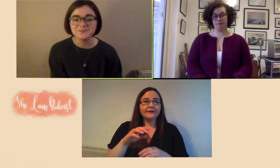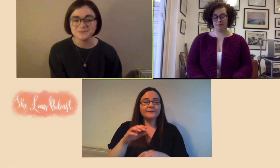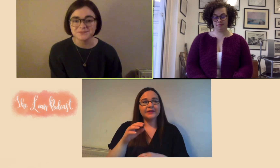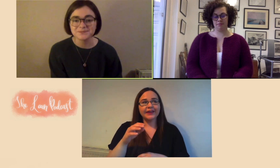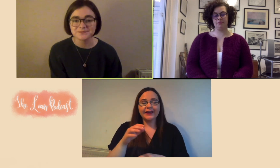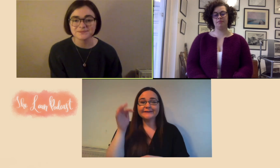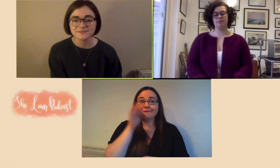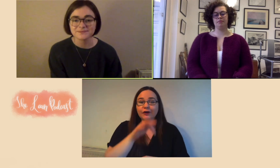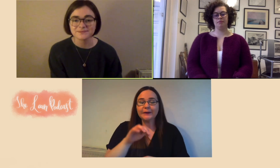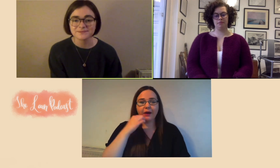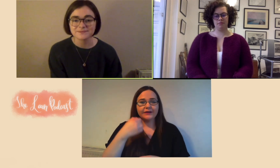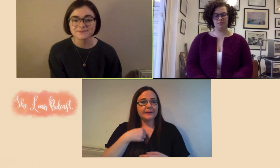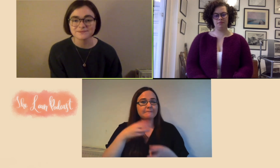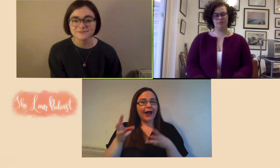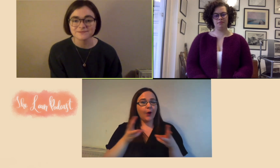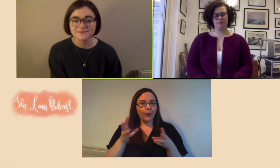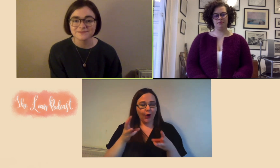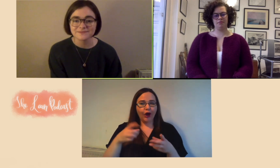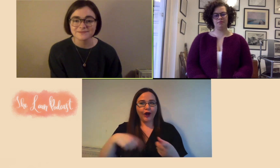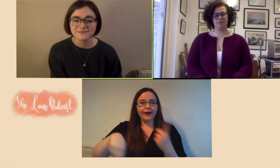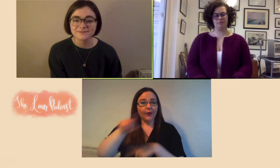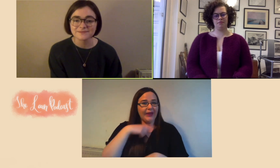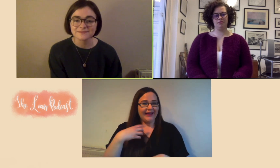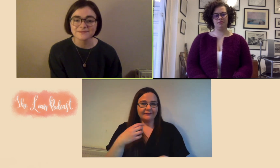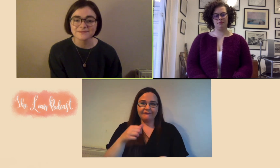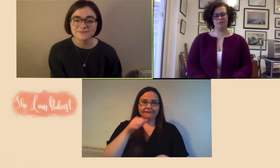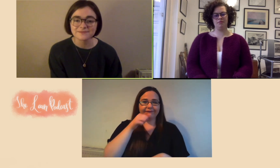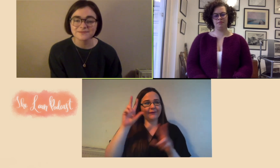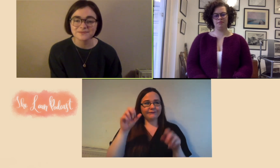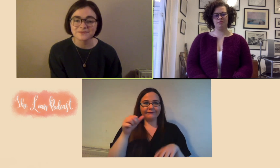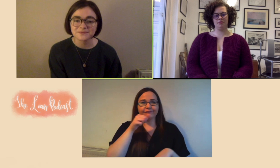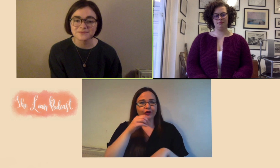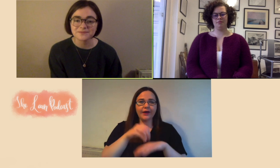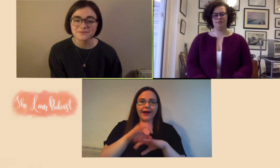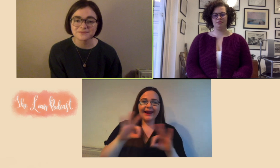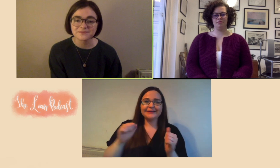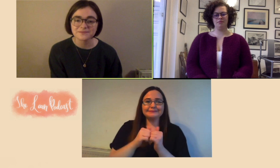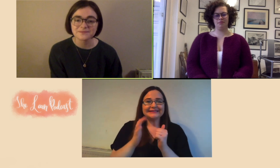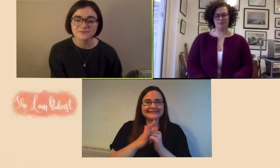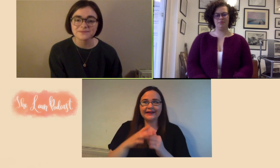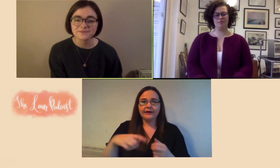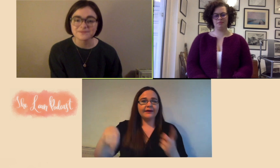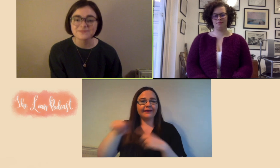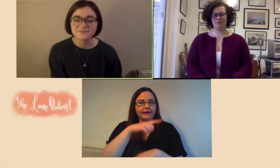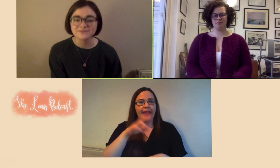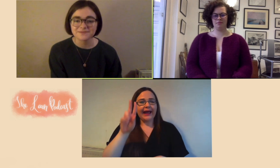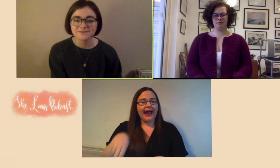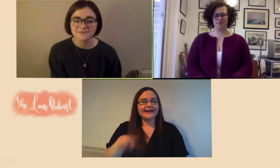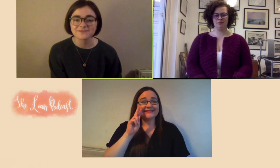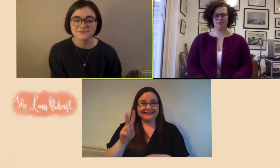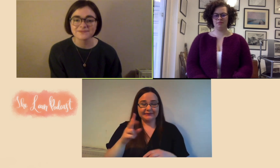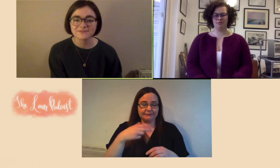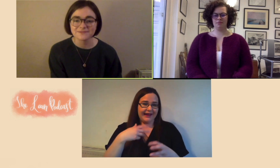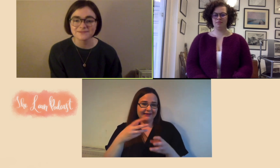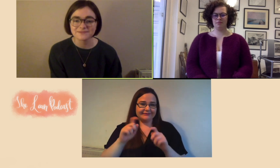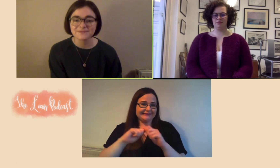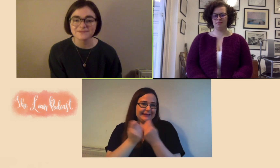for online meetings, like they're new for everyone. I suppose it's funny, just thinking back in my own work scenario